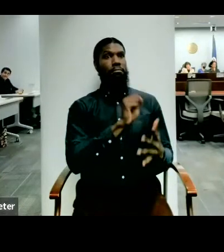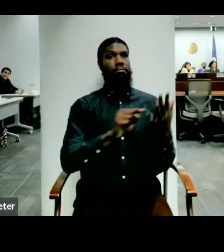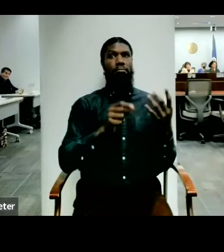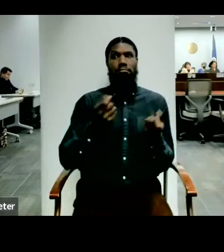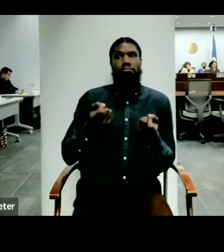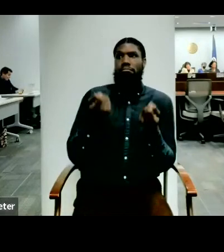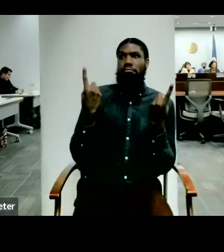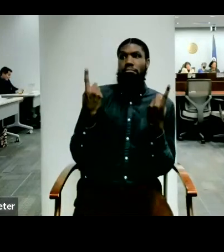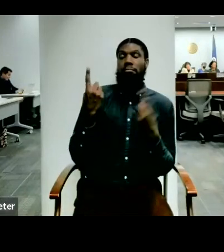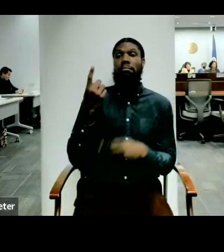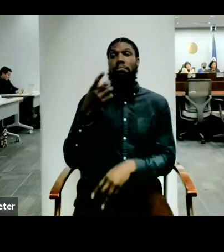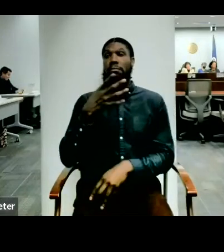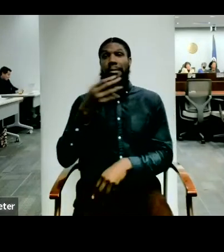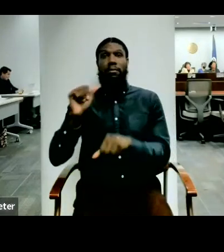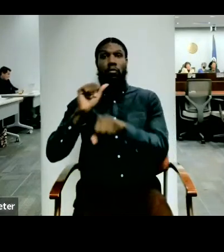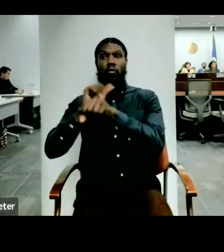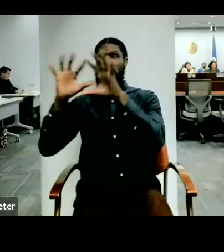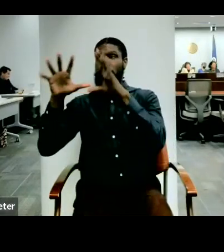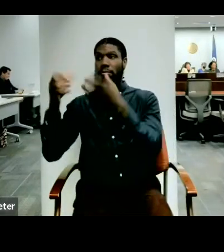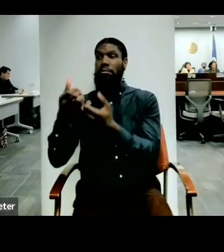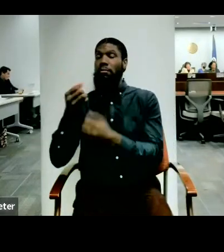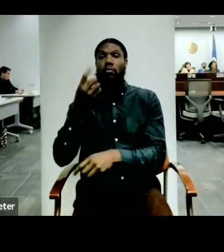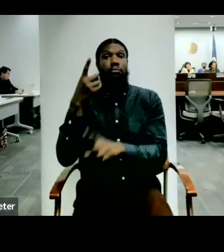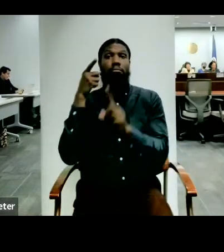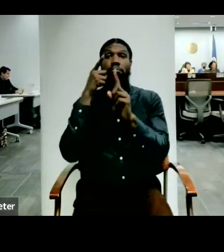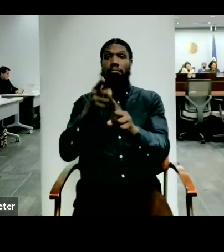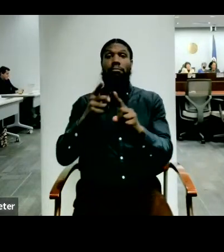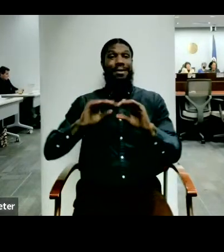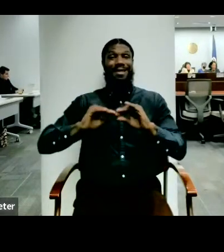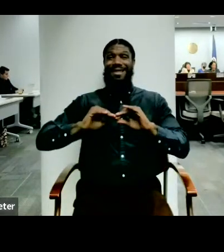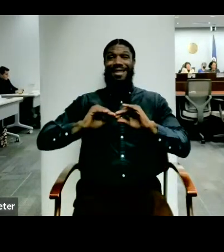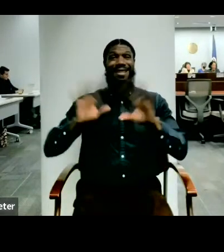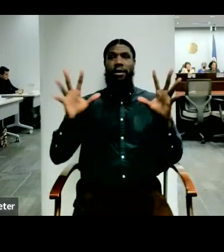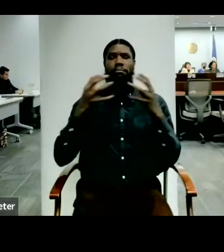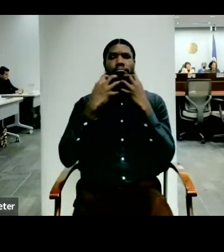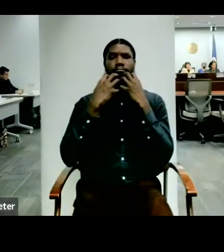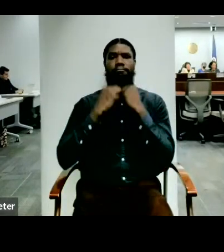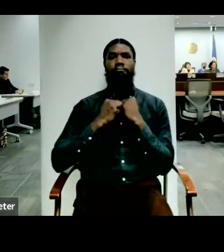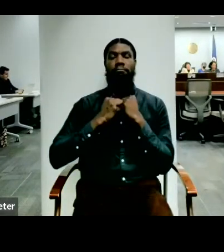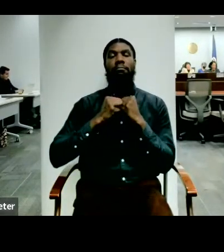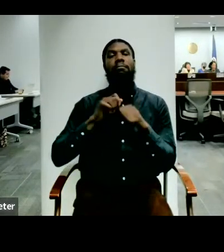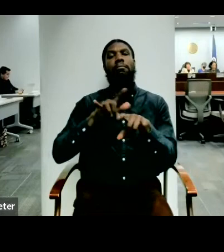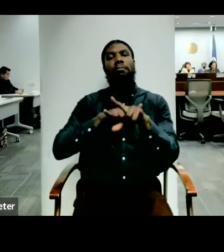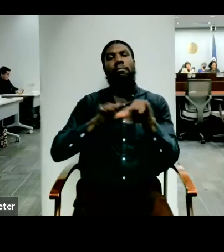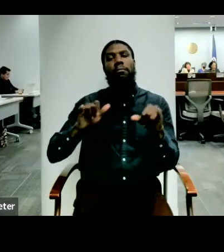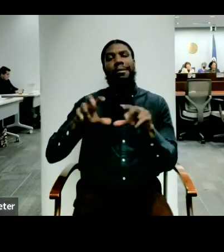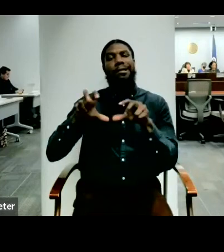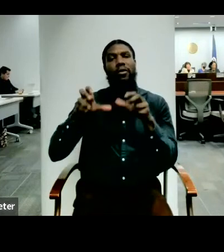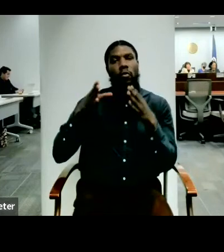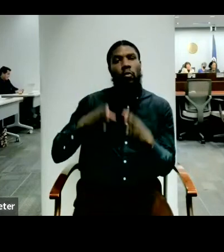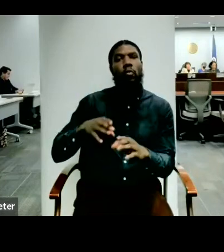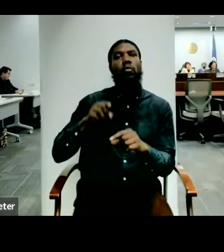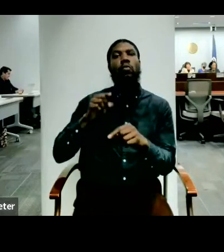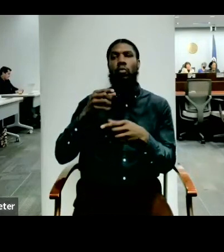important and making sure that um, that both stakeholders are getting that information.